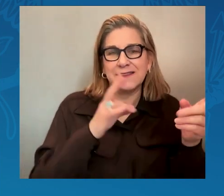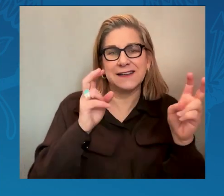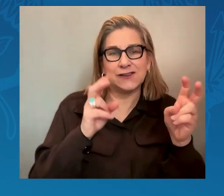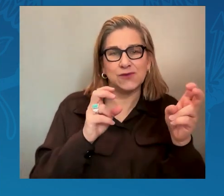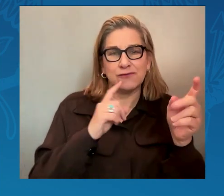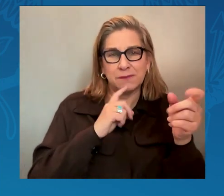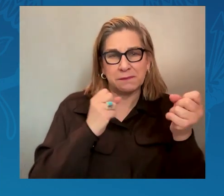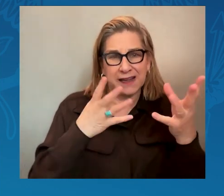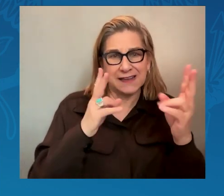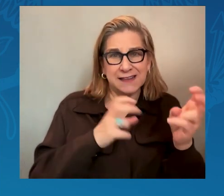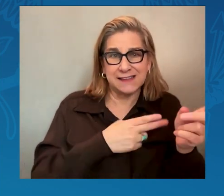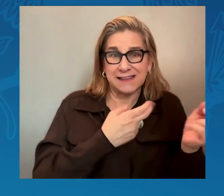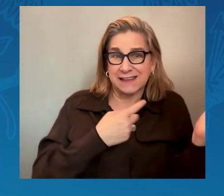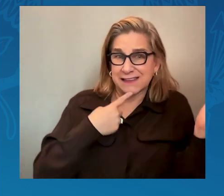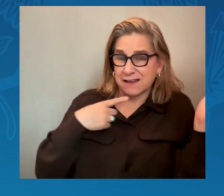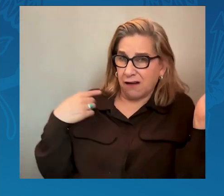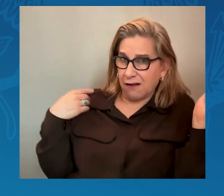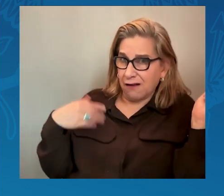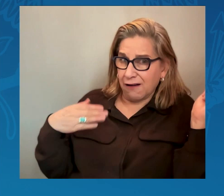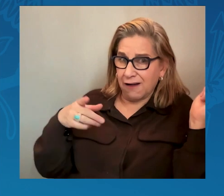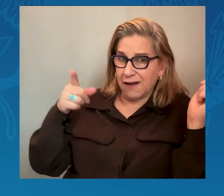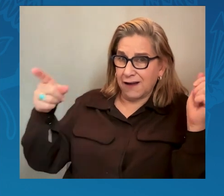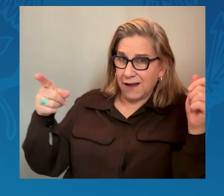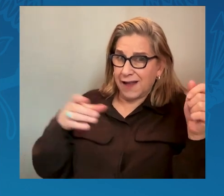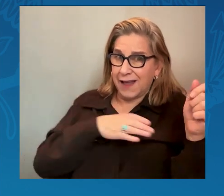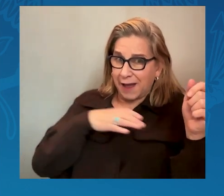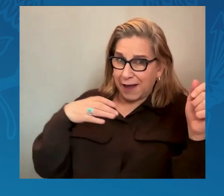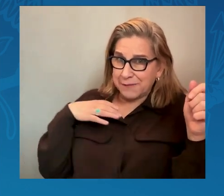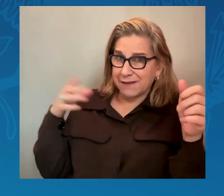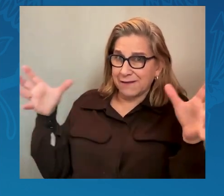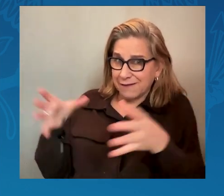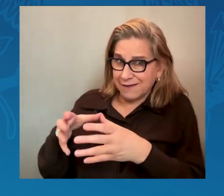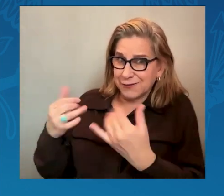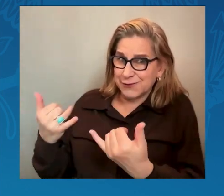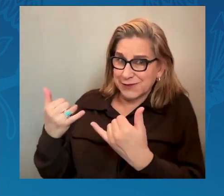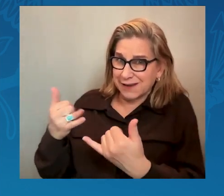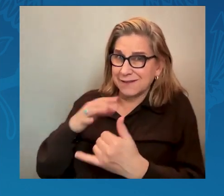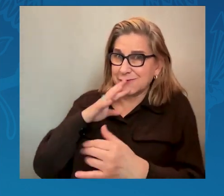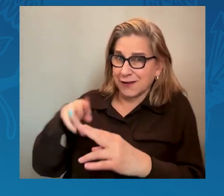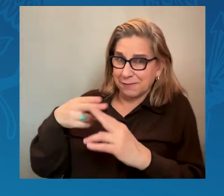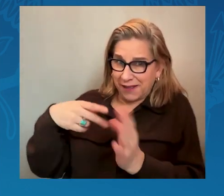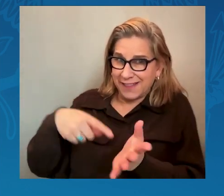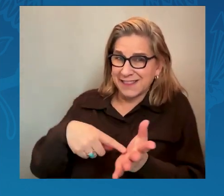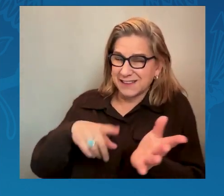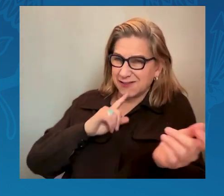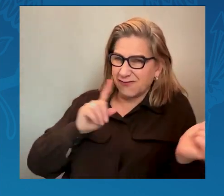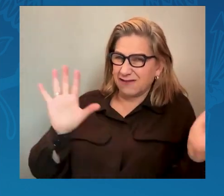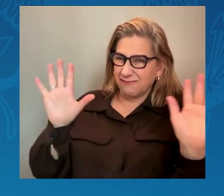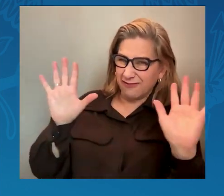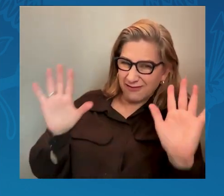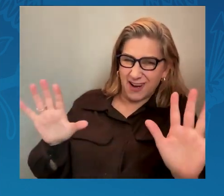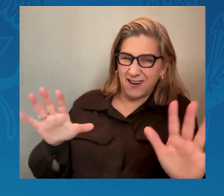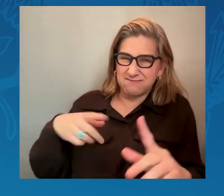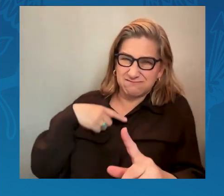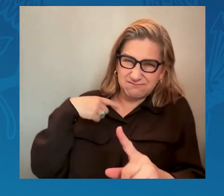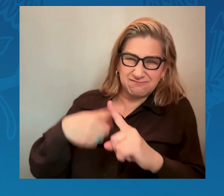This is good stuff. Because we know from the top of our government through the ranks,